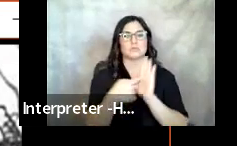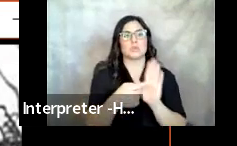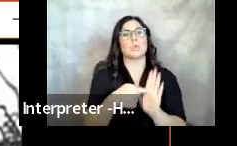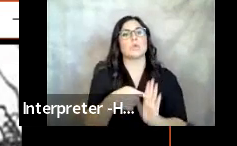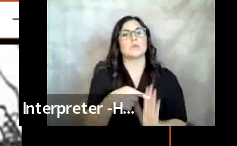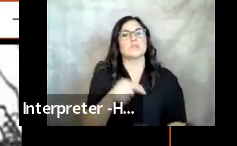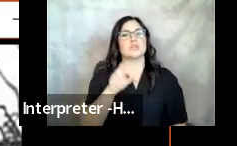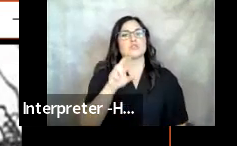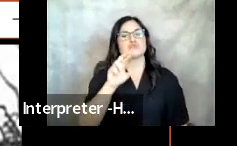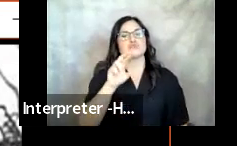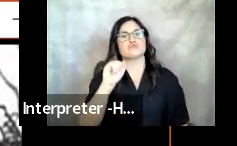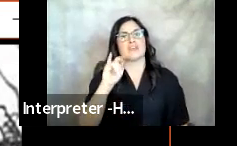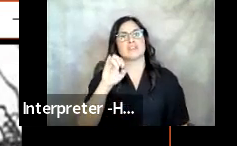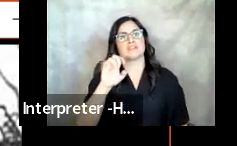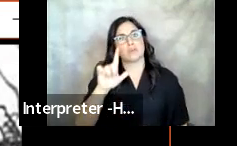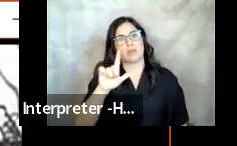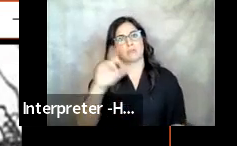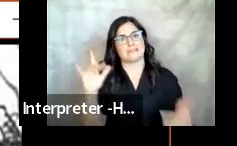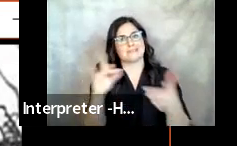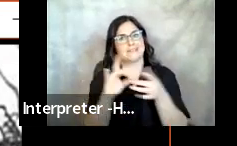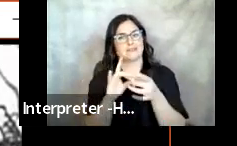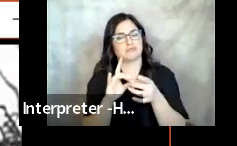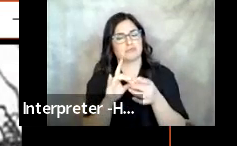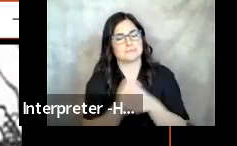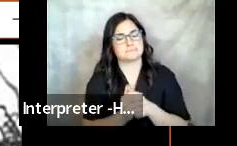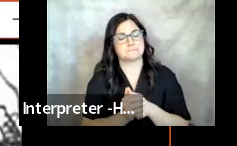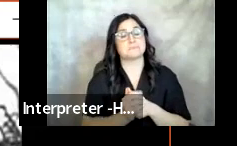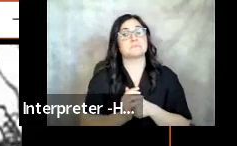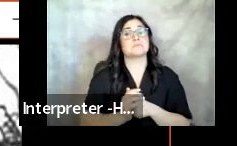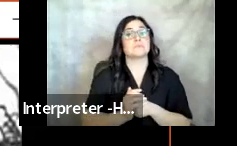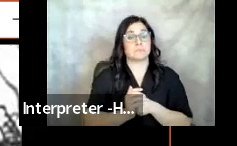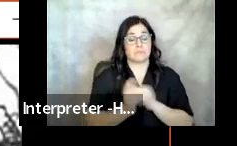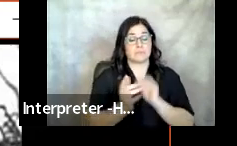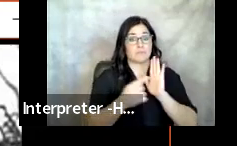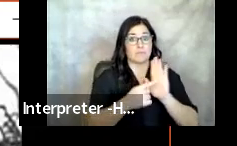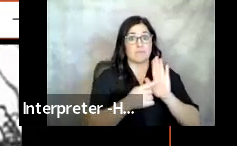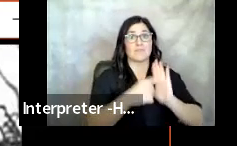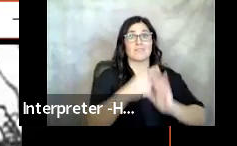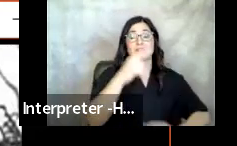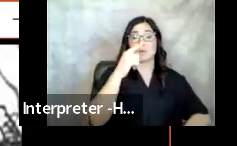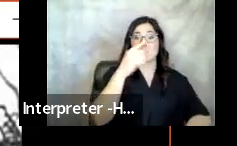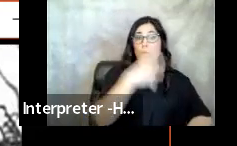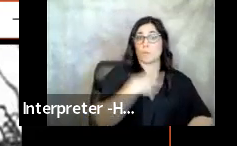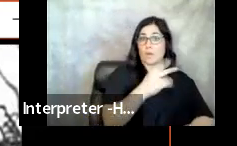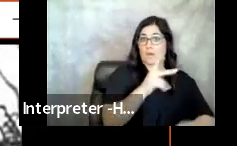By racial reconciliation is the white people of the. South reconciling with the white people of the north.